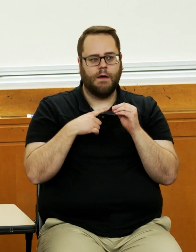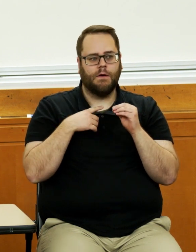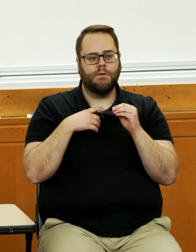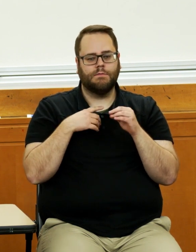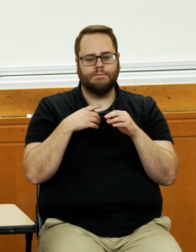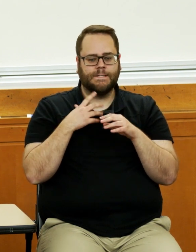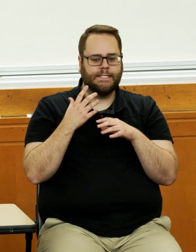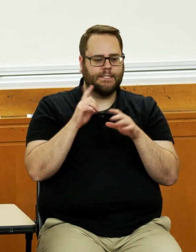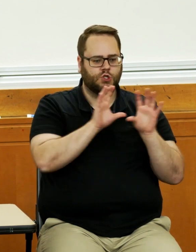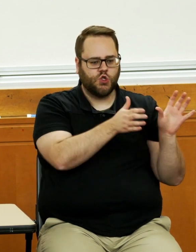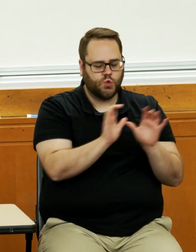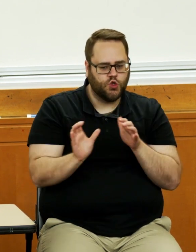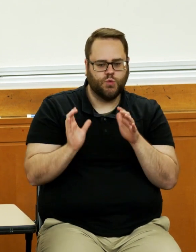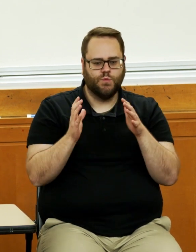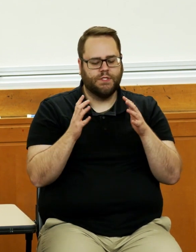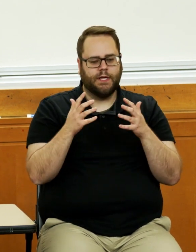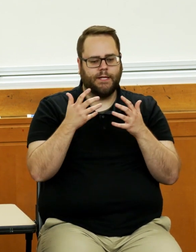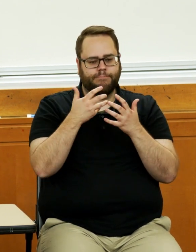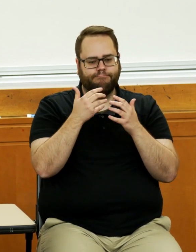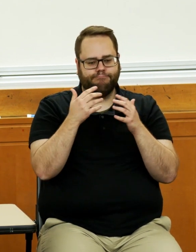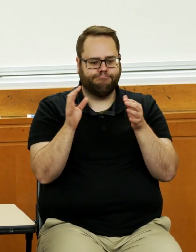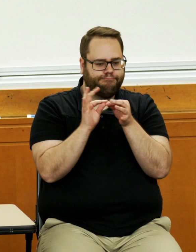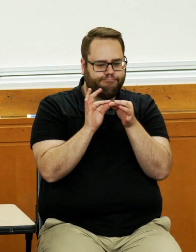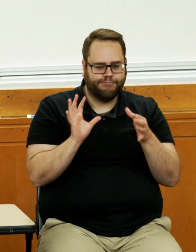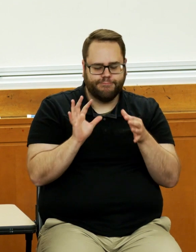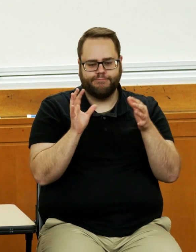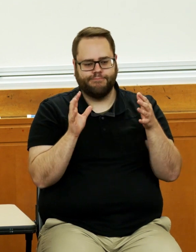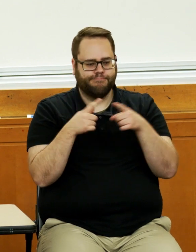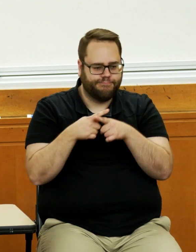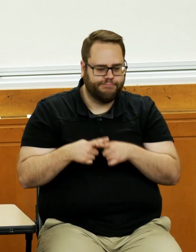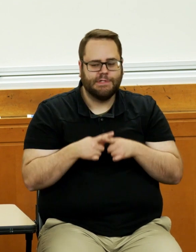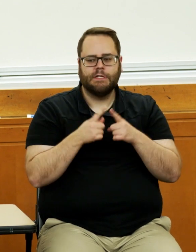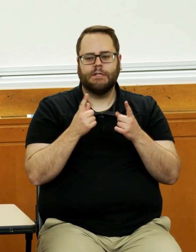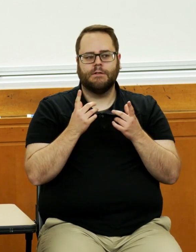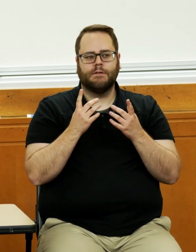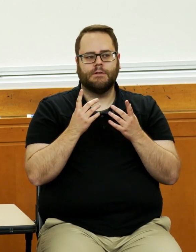movement groups, I couldn't help making the connection to interest convergence,